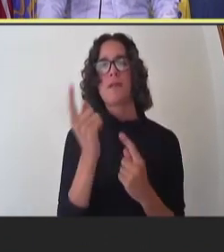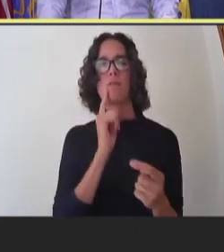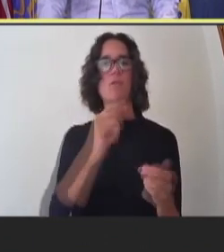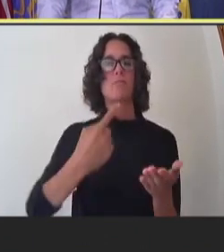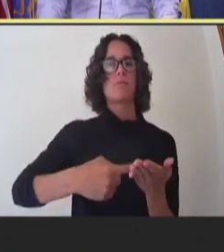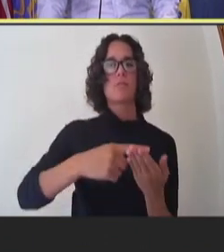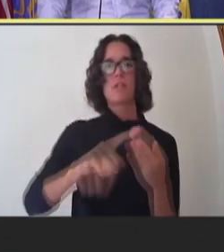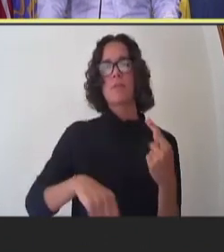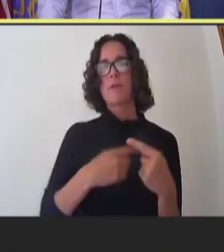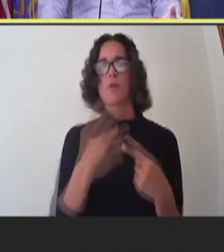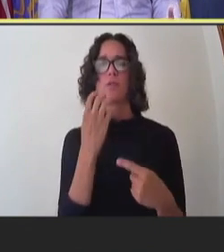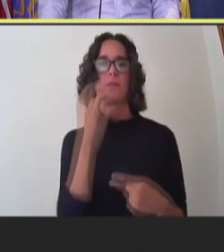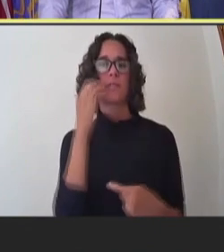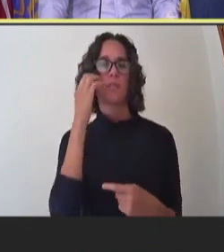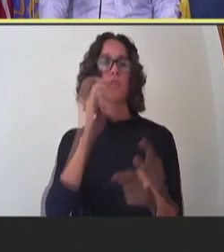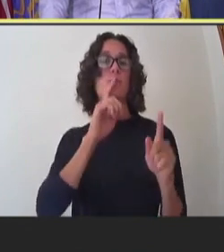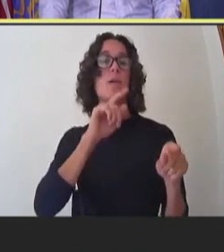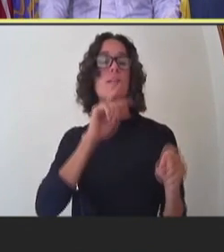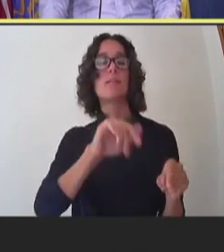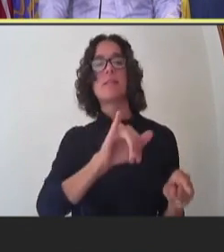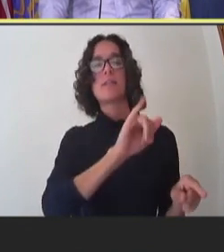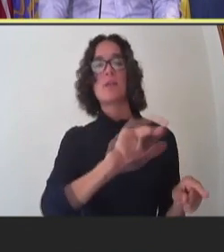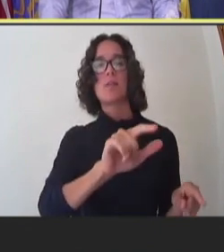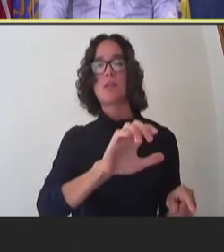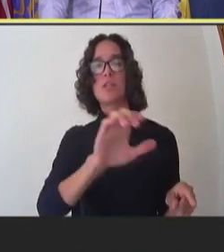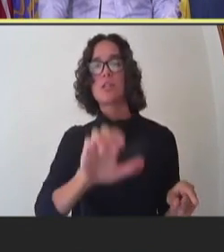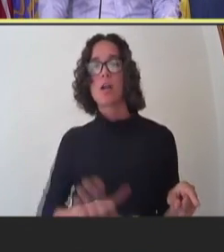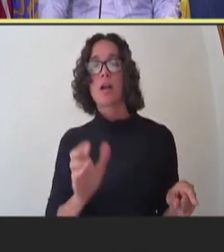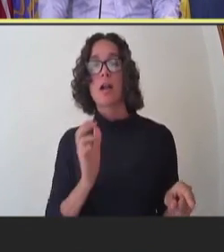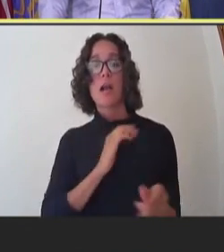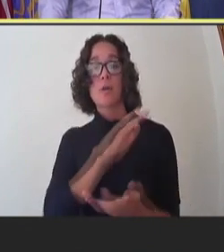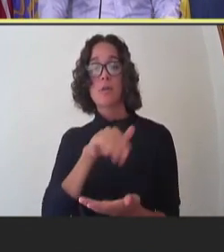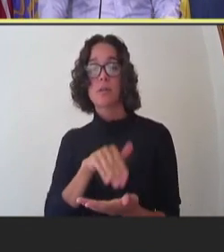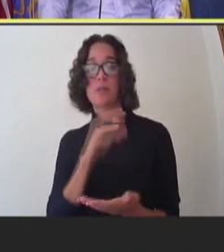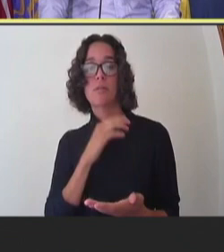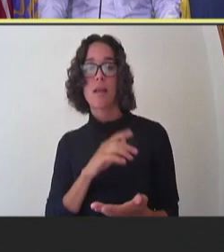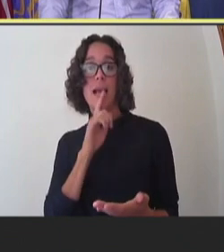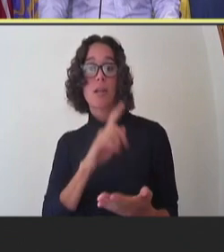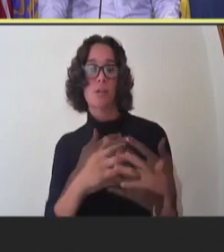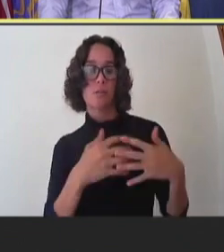Chicago. Our center integrated closely with the CDC response for measles. And